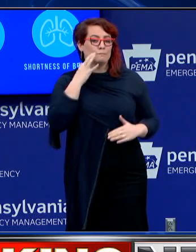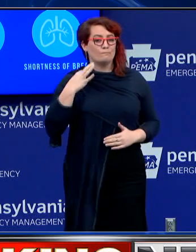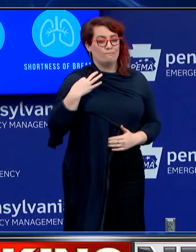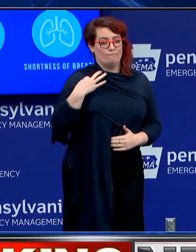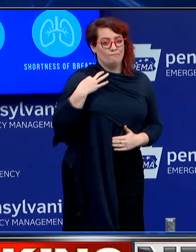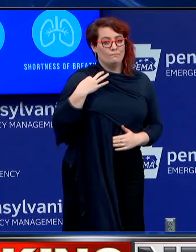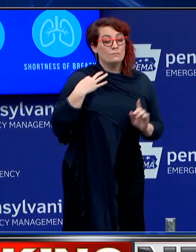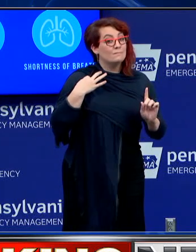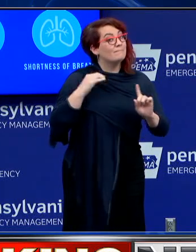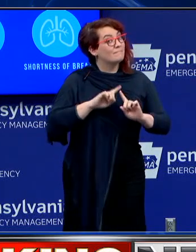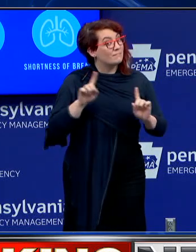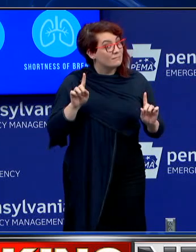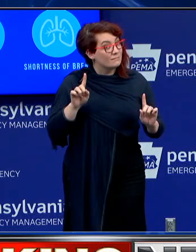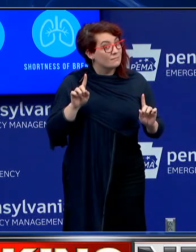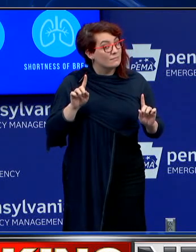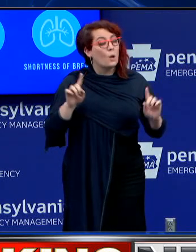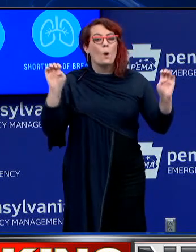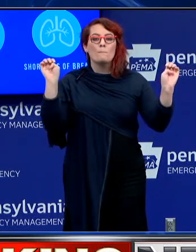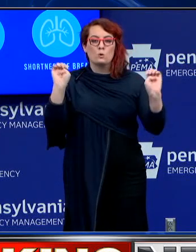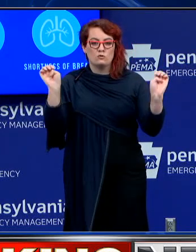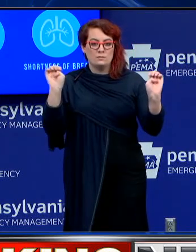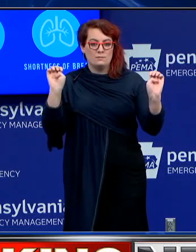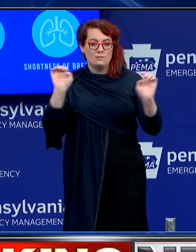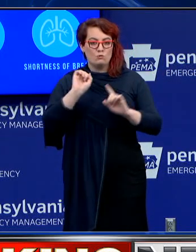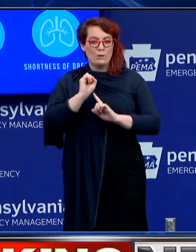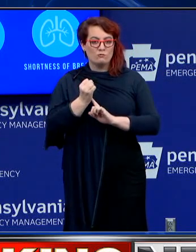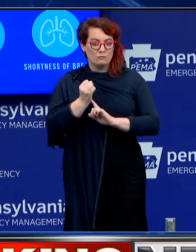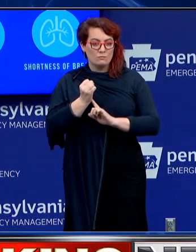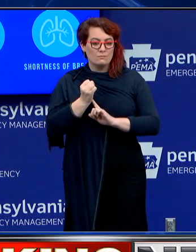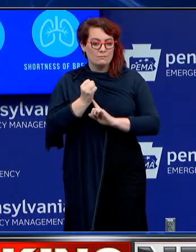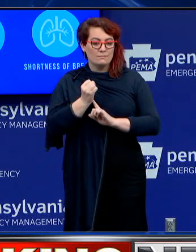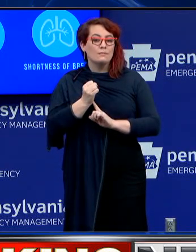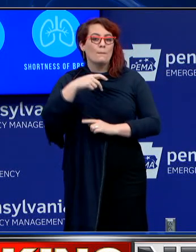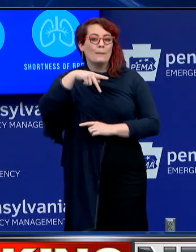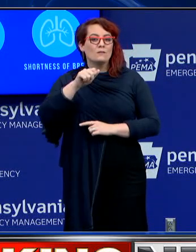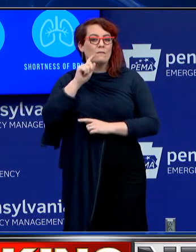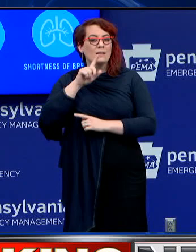BETWEEN WHICH WATER NORMALLY FLOWS? >> BANKS. FLOWS? >> BANKS. >> ABSOLUTELY RIGHT. BANKS. >> ABSOLUTELY RIGHT. IN COOKING AND BAKING A LOWER